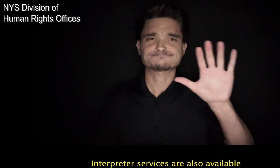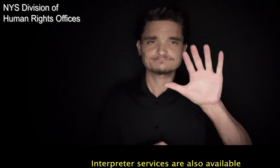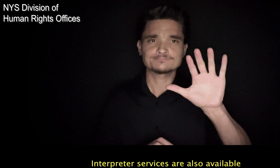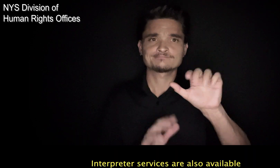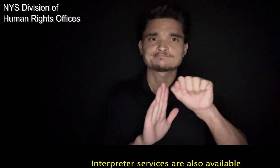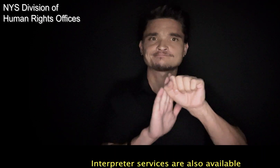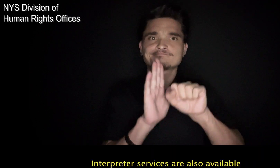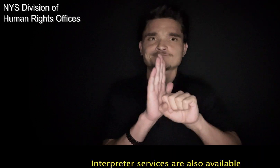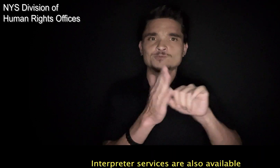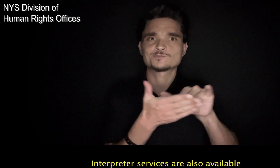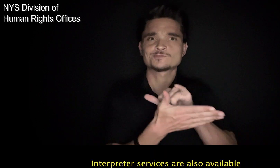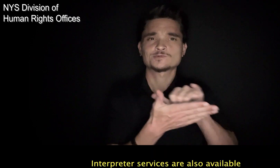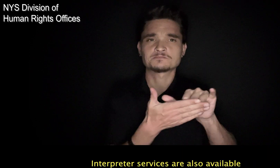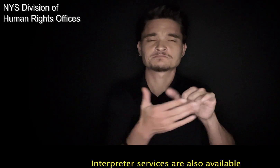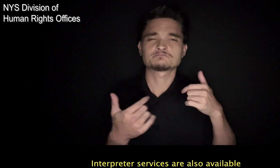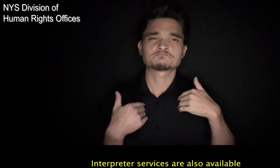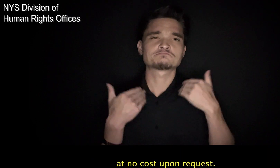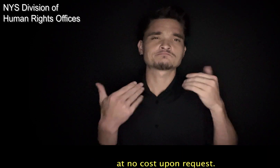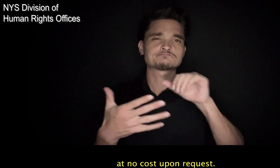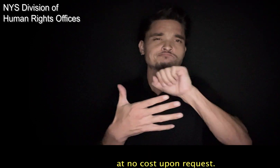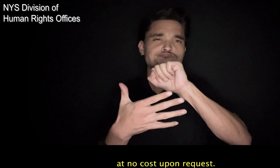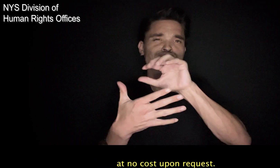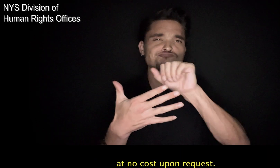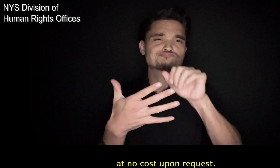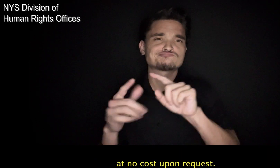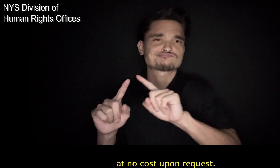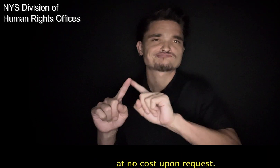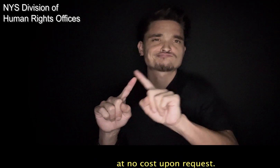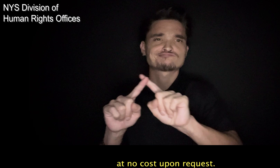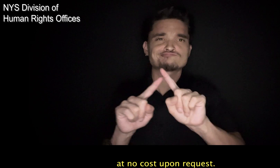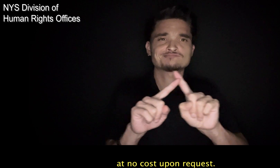Interpreter services are also available at no cost upon request.